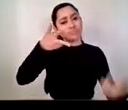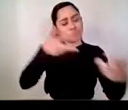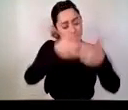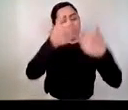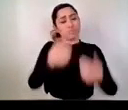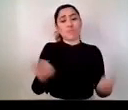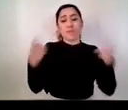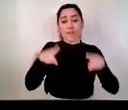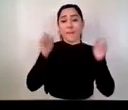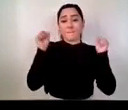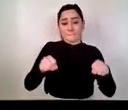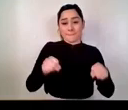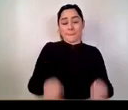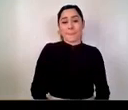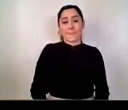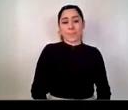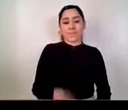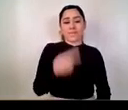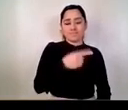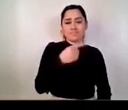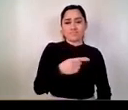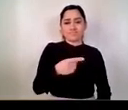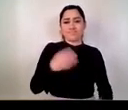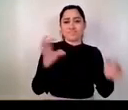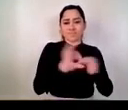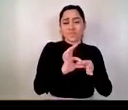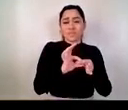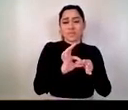Poor sleep is even associated with increased risk of death by suicide.